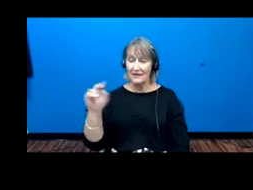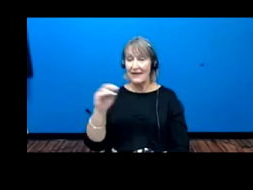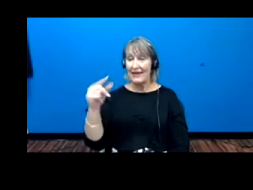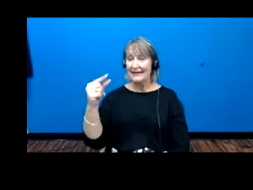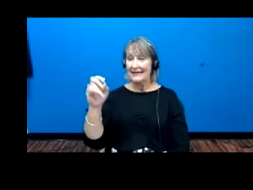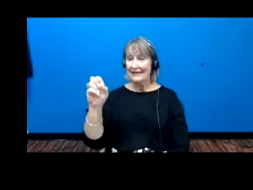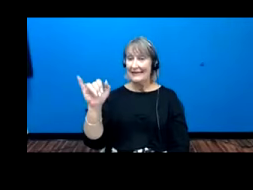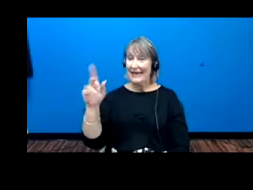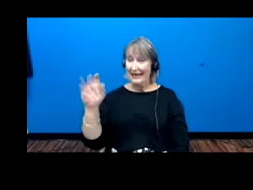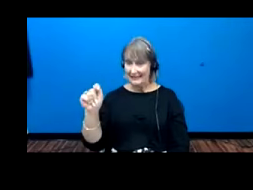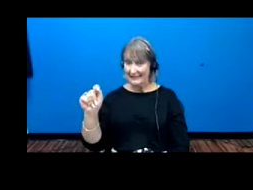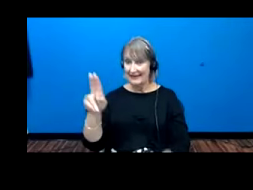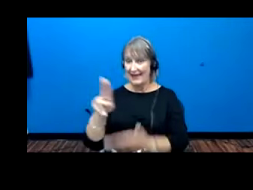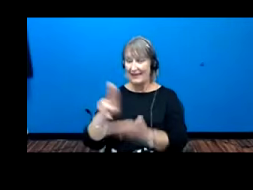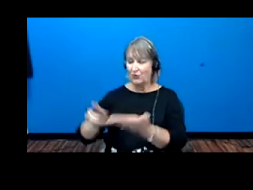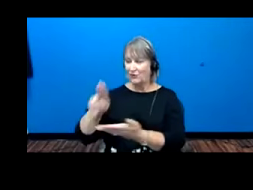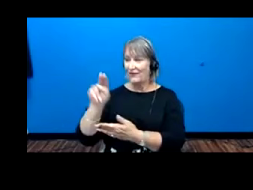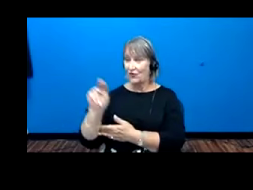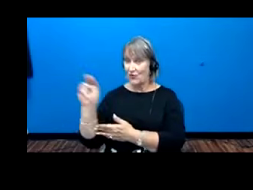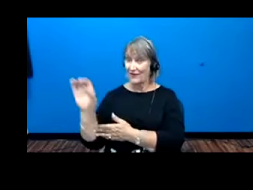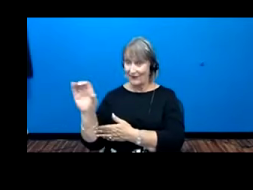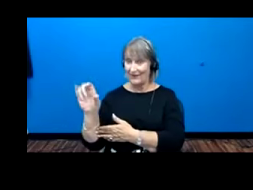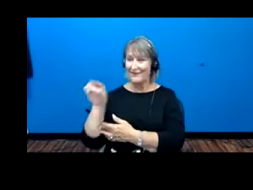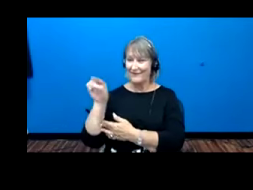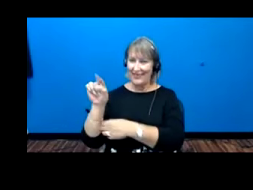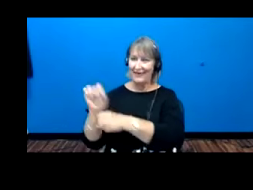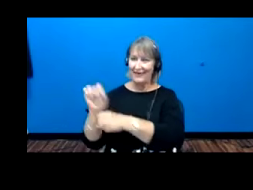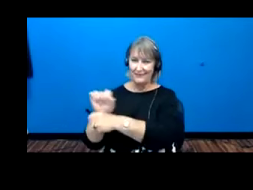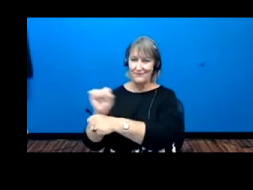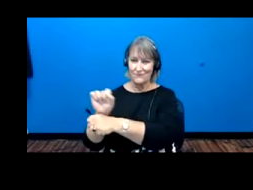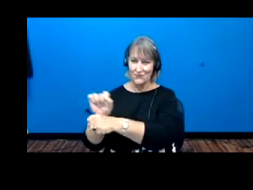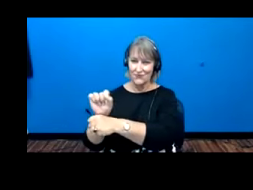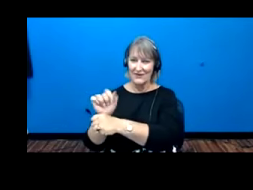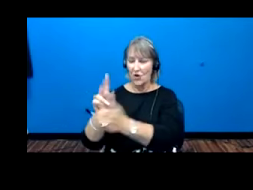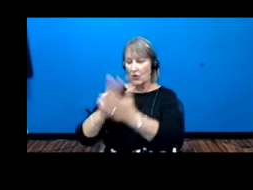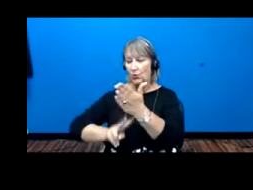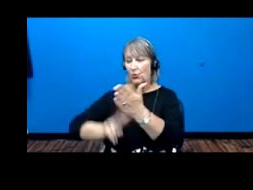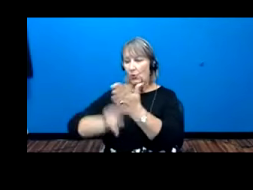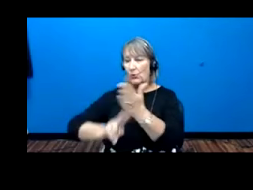What we're looking at is a lot of different guidelines and how do we actually pull those things together